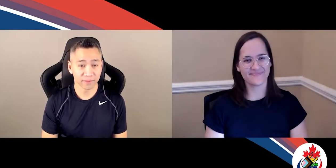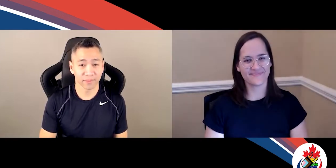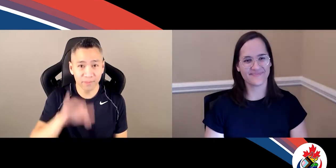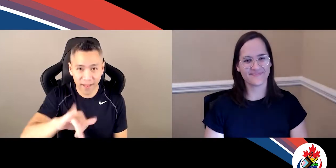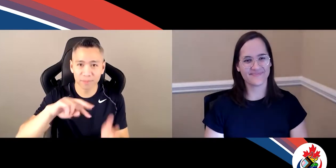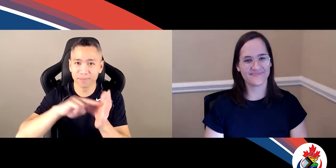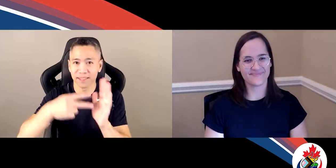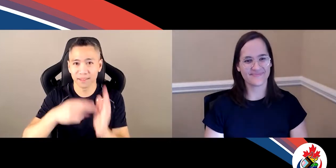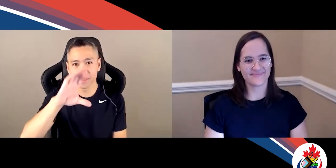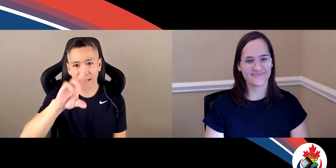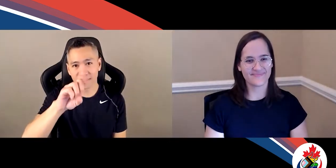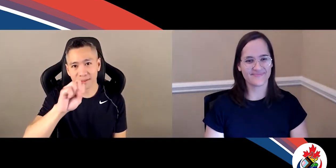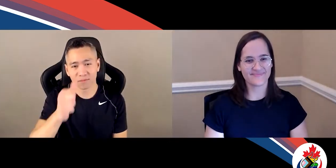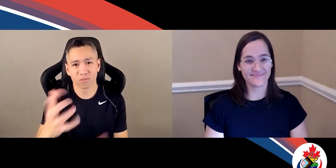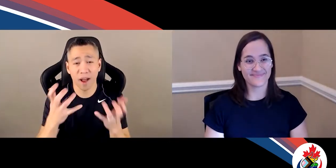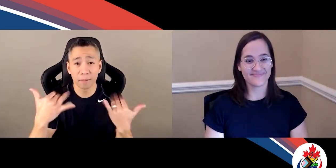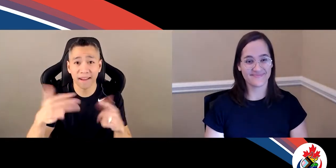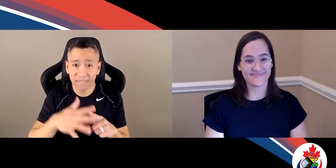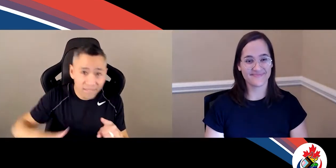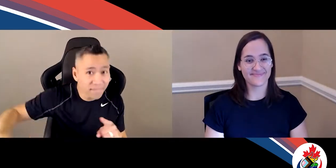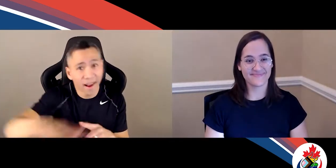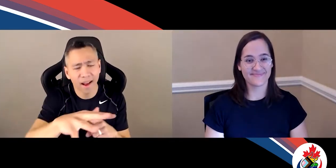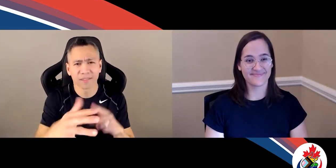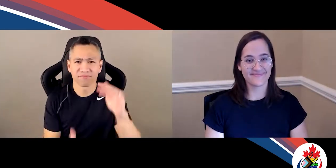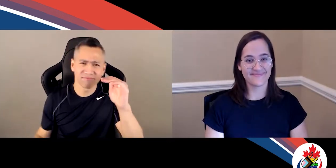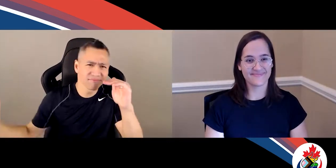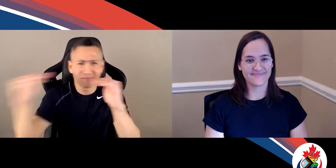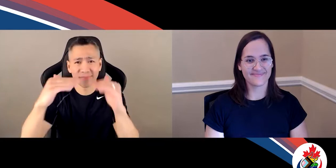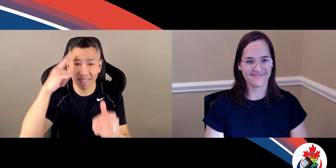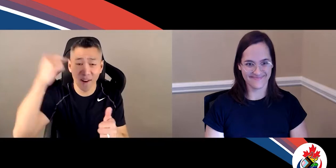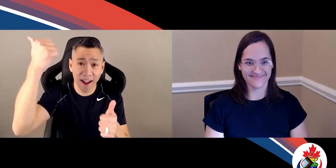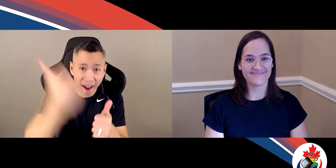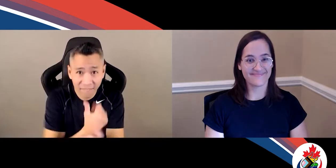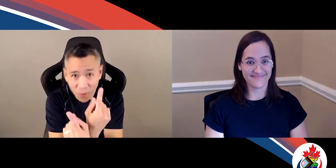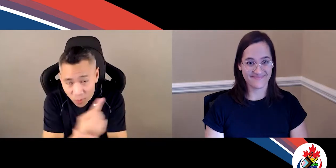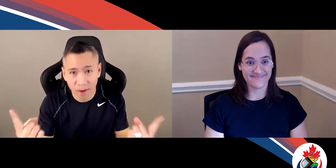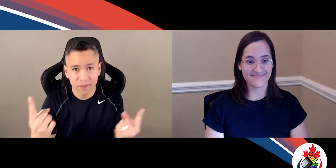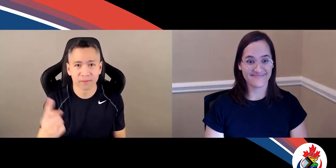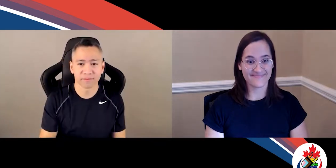That means that CDSA wants to level the playing field for everyone,